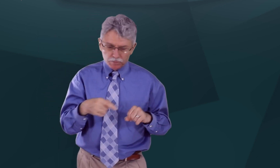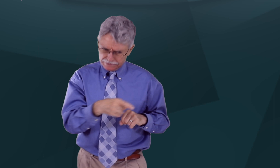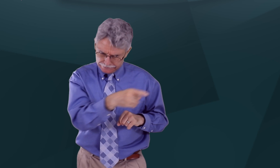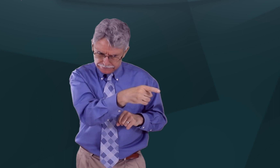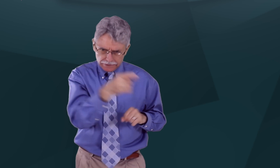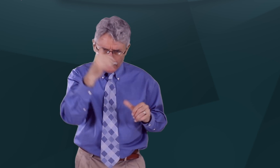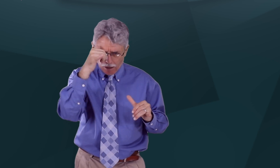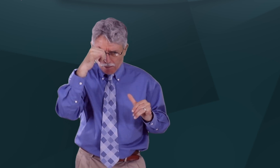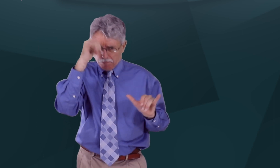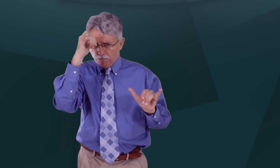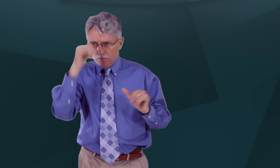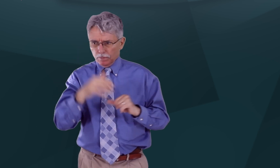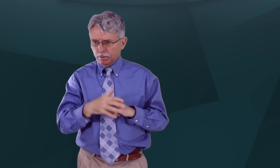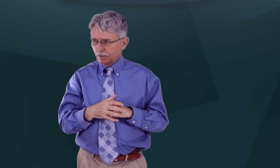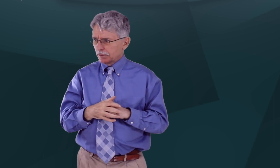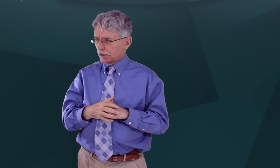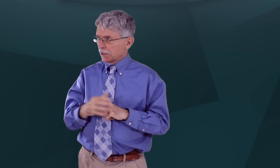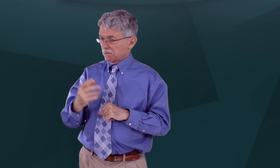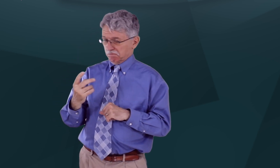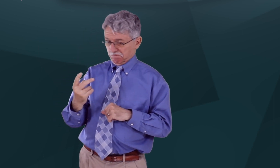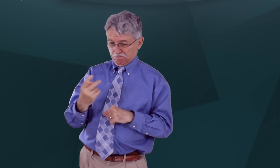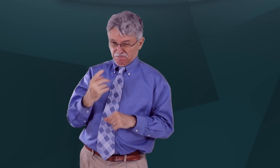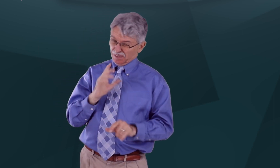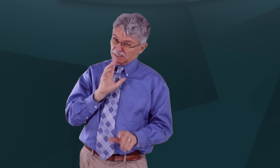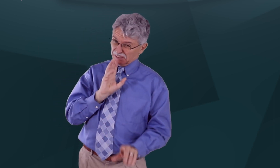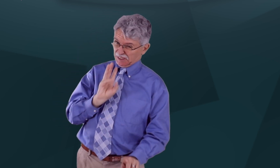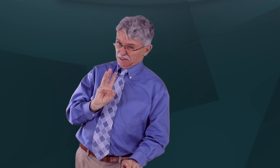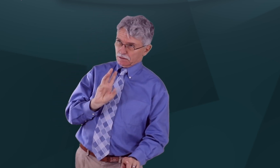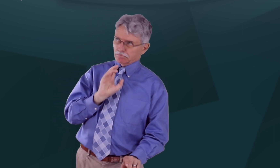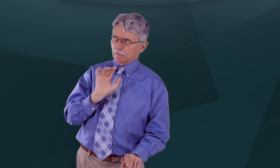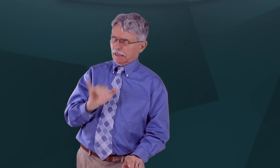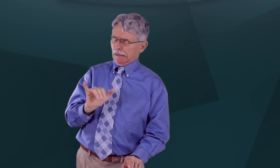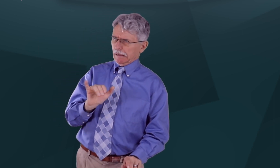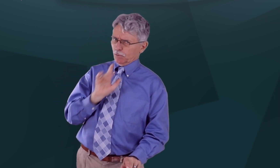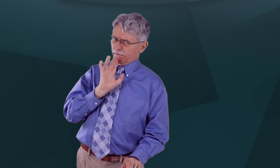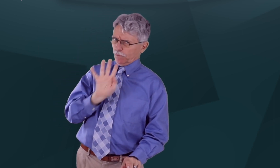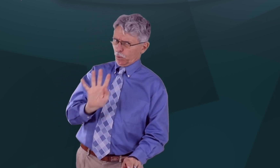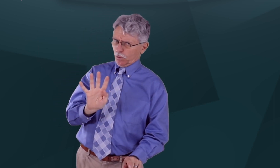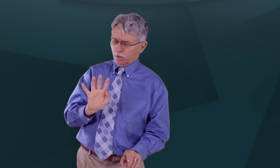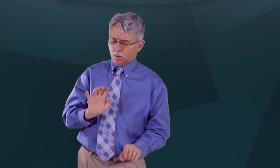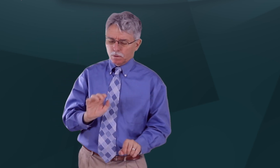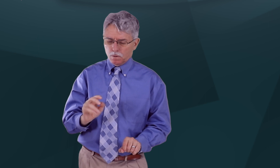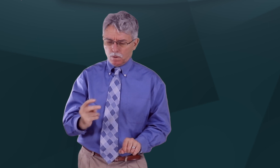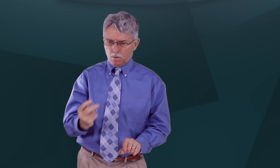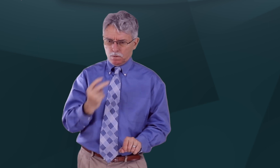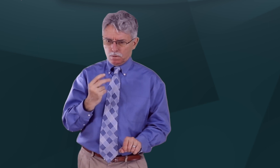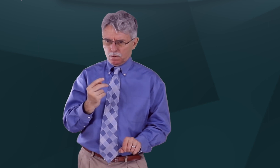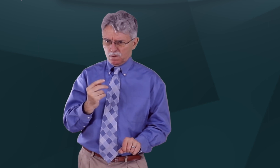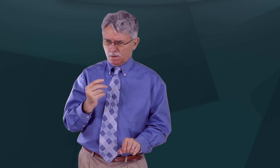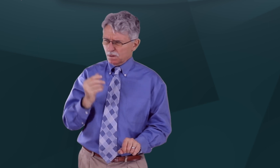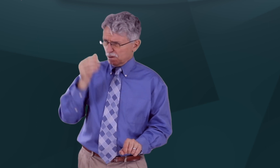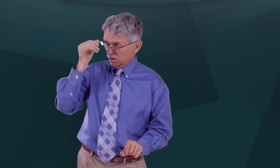at it and I said, well, that's a bull. And, understand, he's -- he was four at the time -- not six -- he was four.